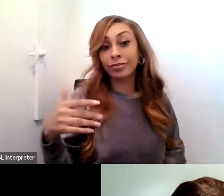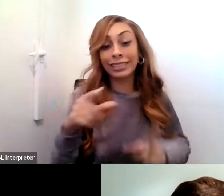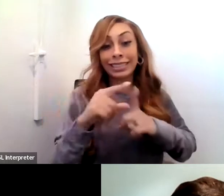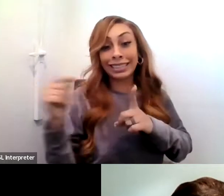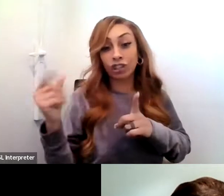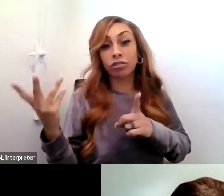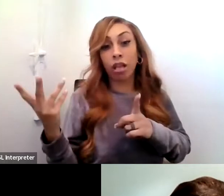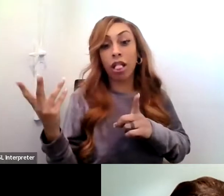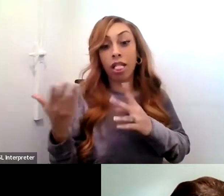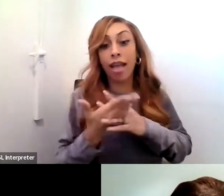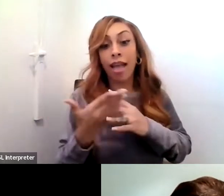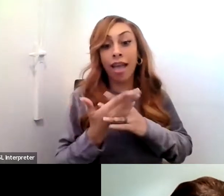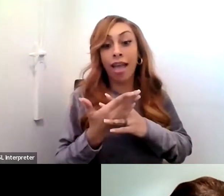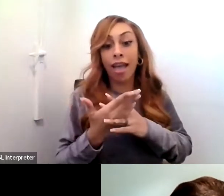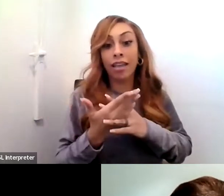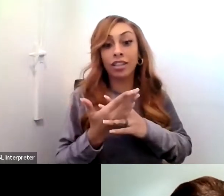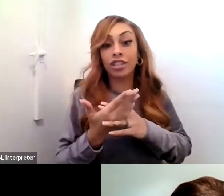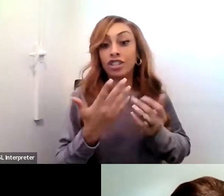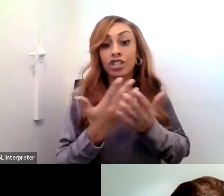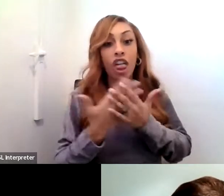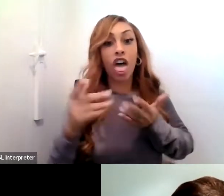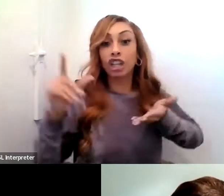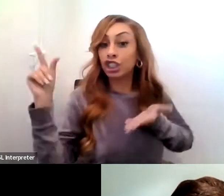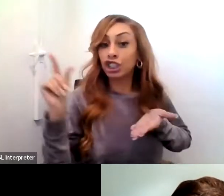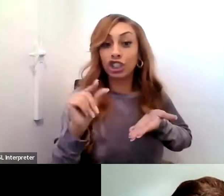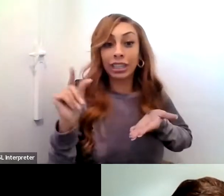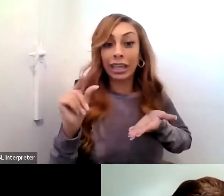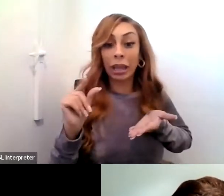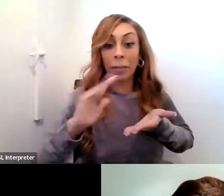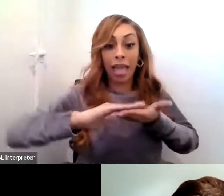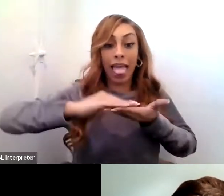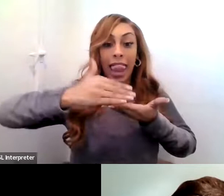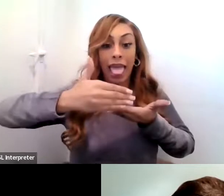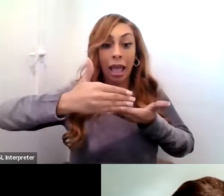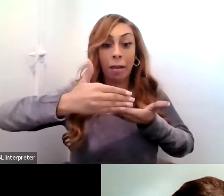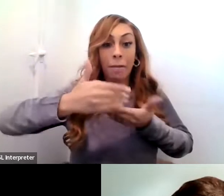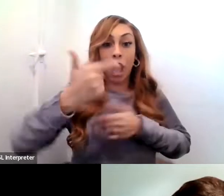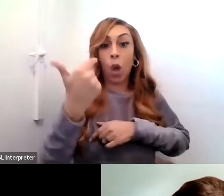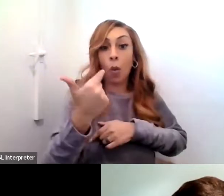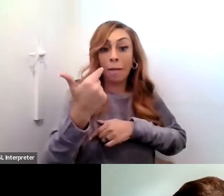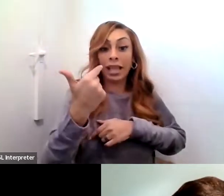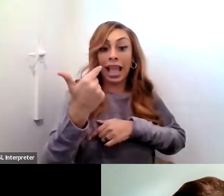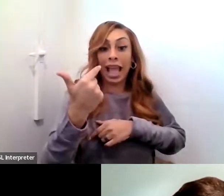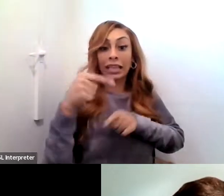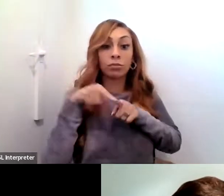and the fact that it's a lot cheaper to set up a laptop with a webcam streaming to Zoom,